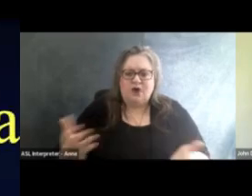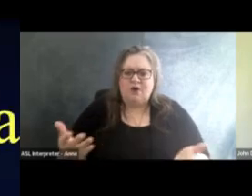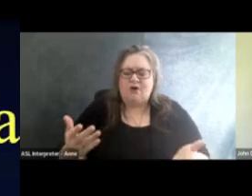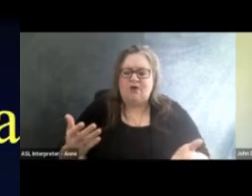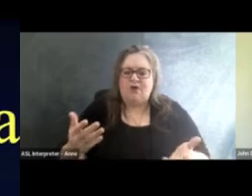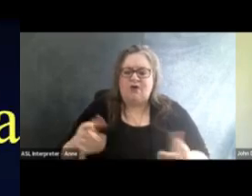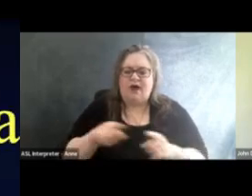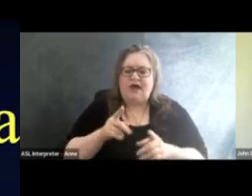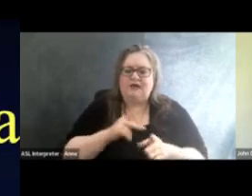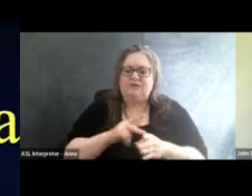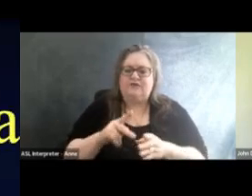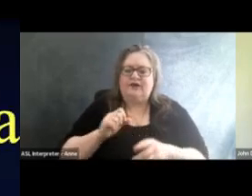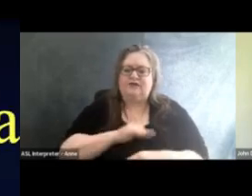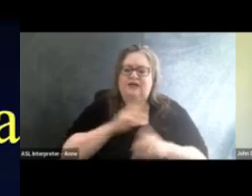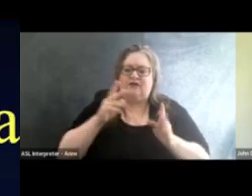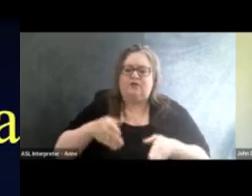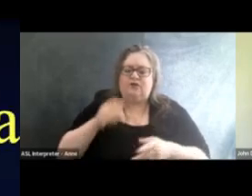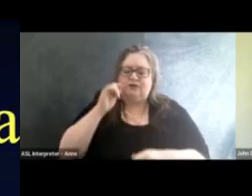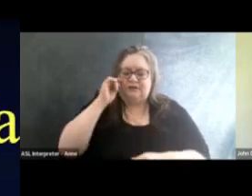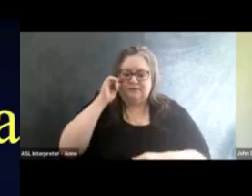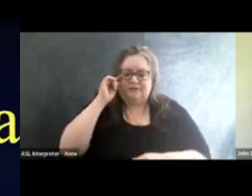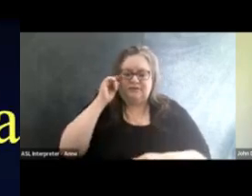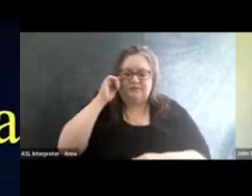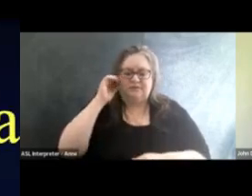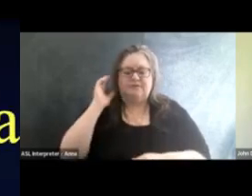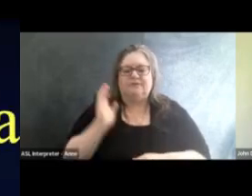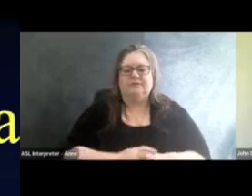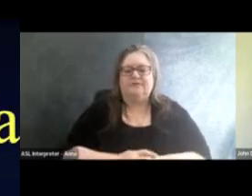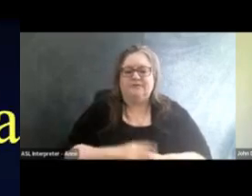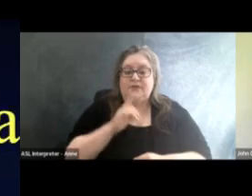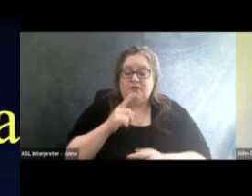professional staff person, there are medical tests, you know, we